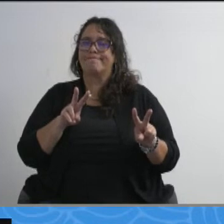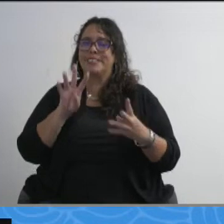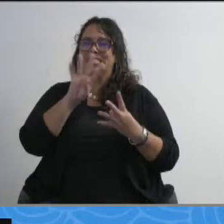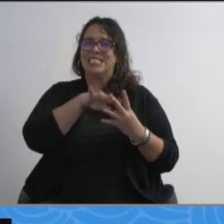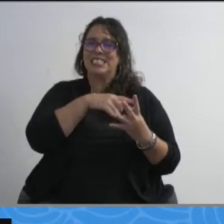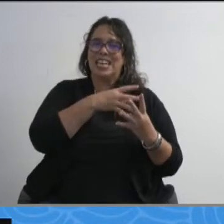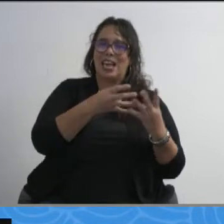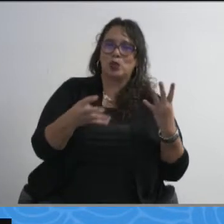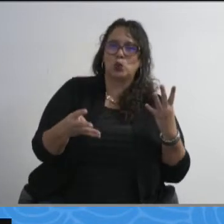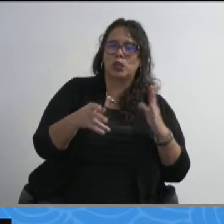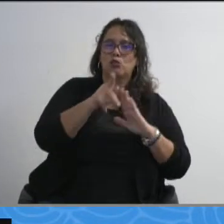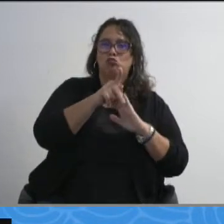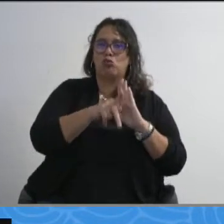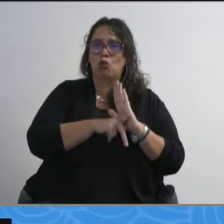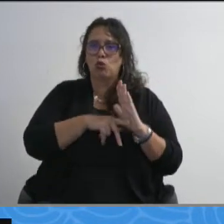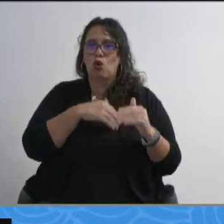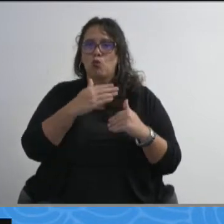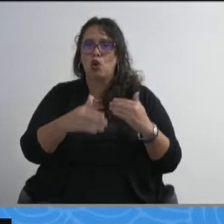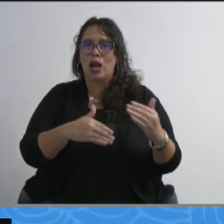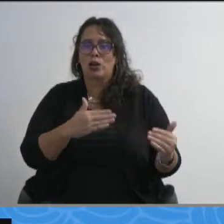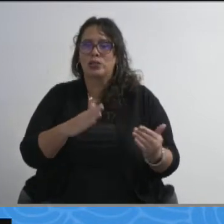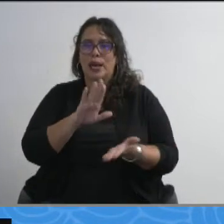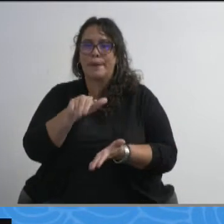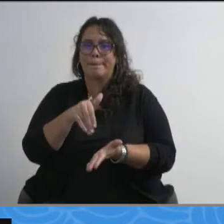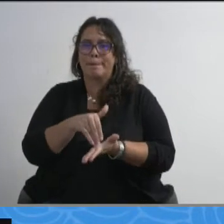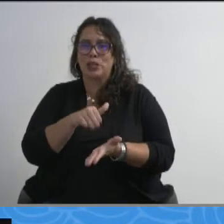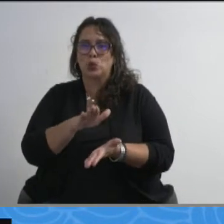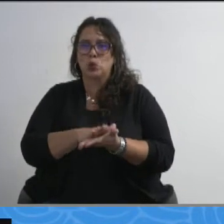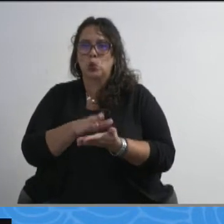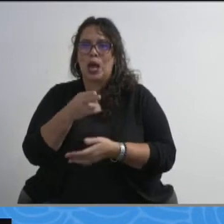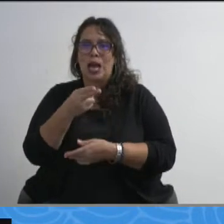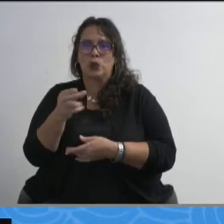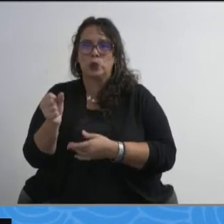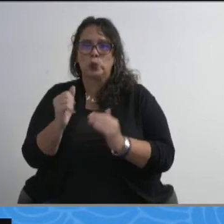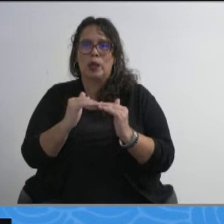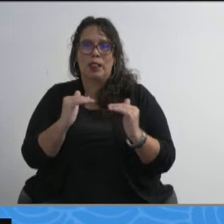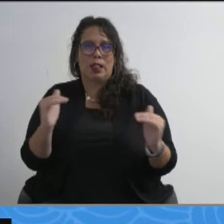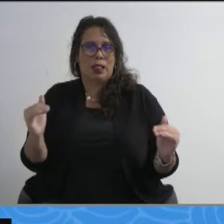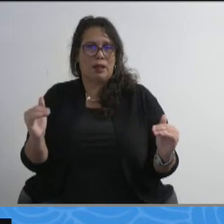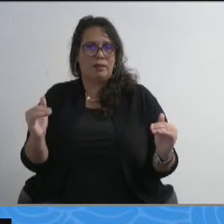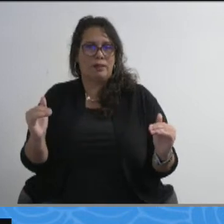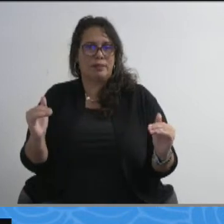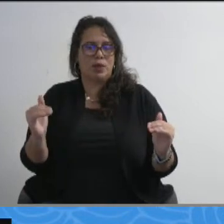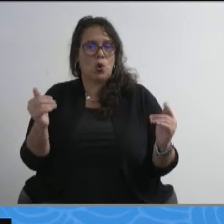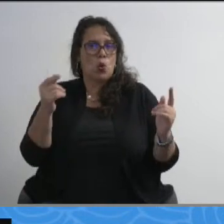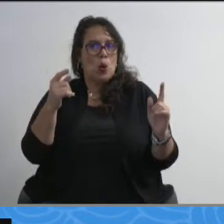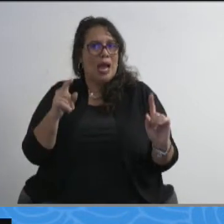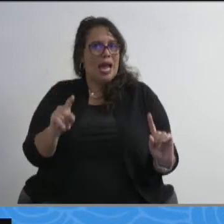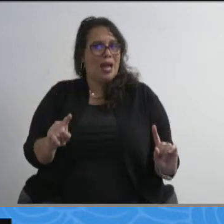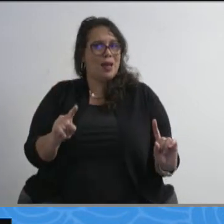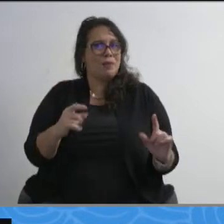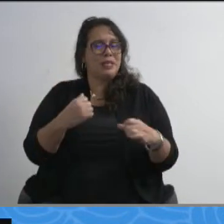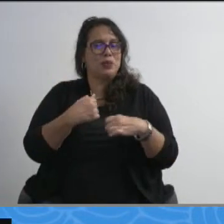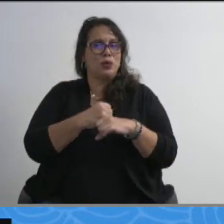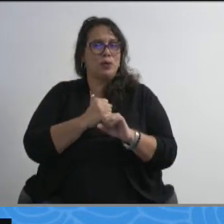or processes at the middle and high school level. Because what happens usually when you're making a master schedule